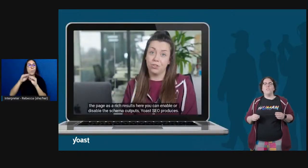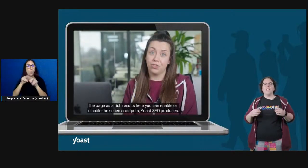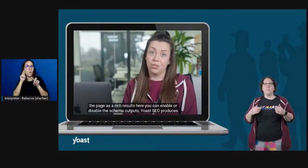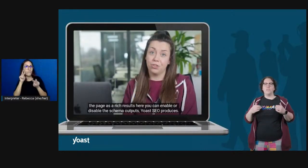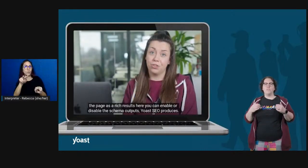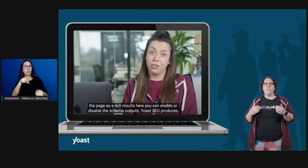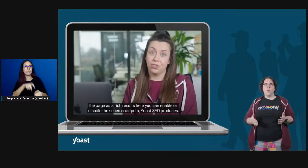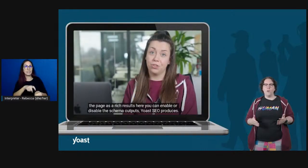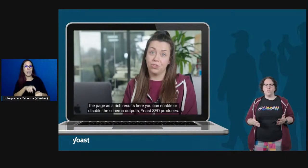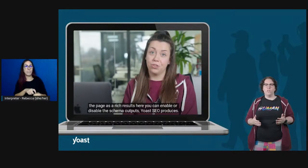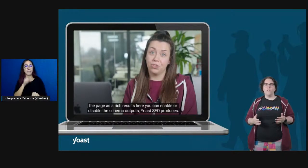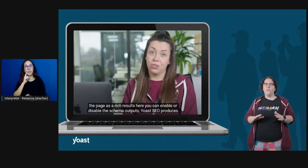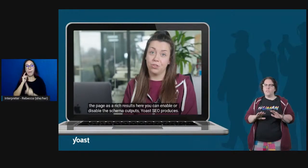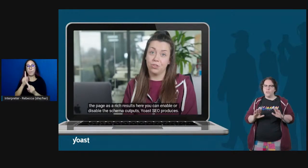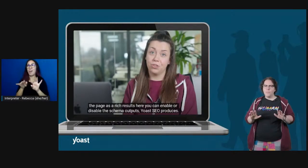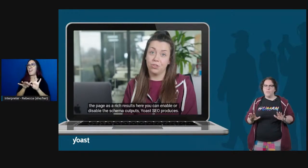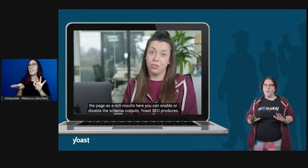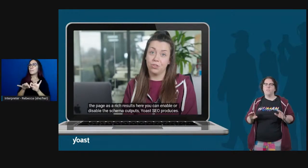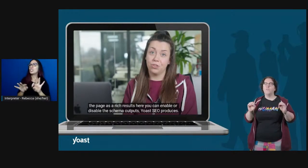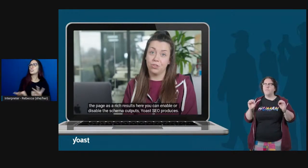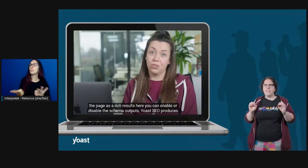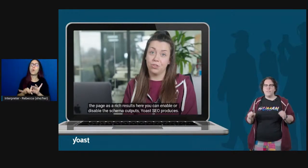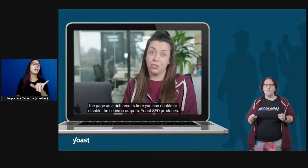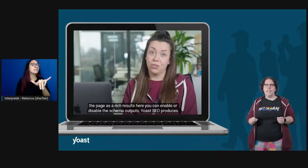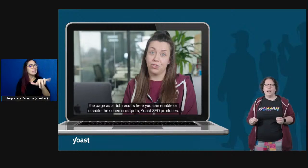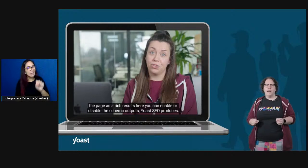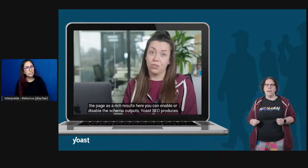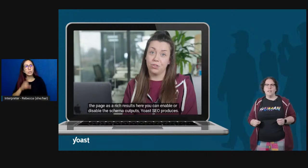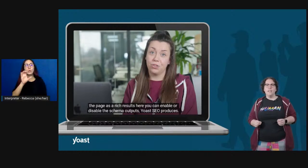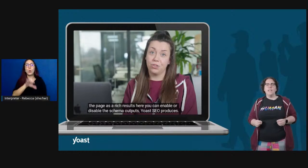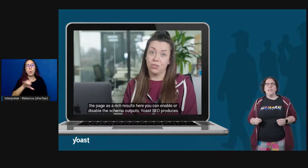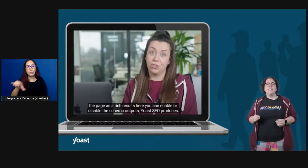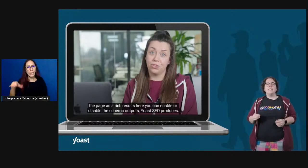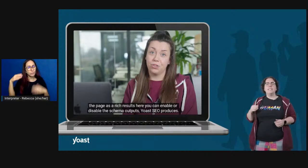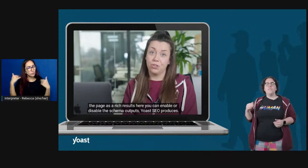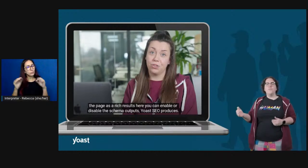Similarly, YouTube found that videos with captions have 10% more you time.